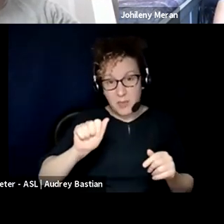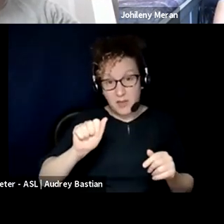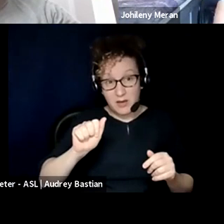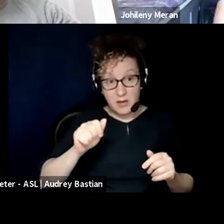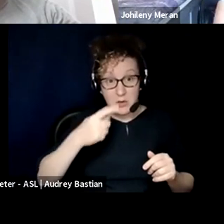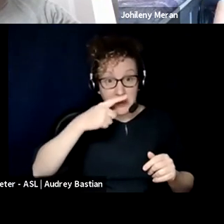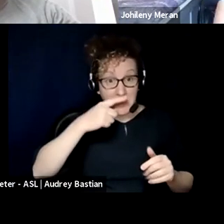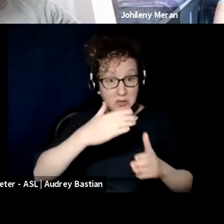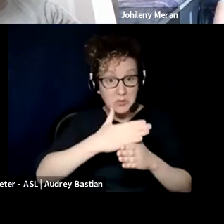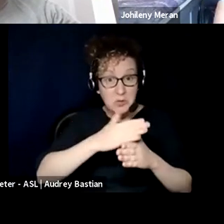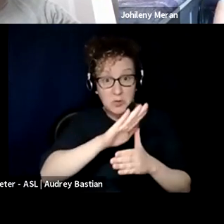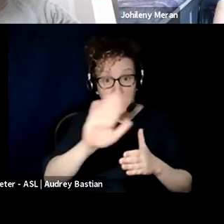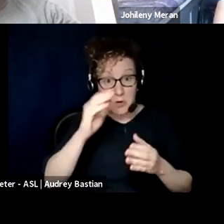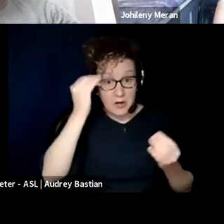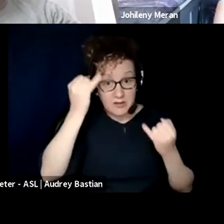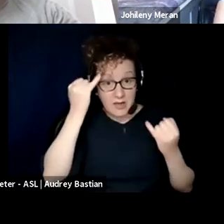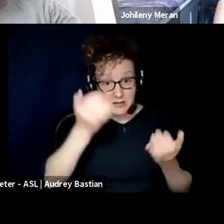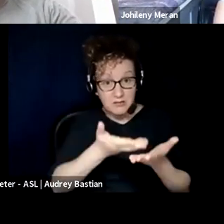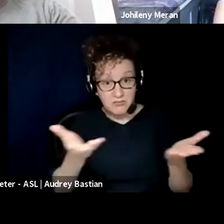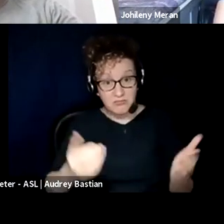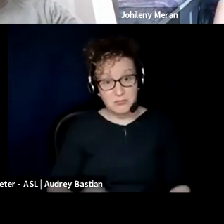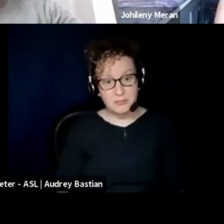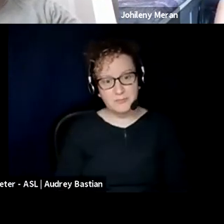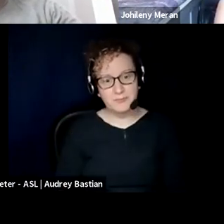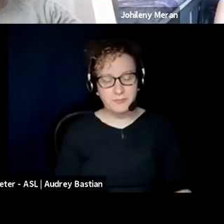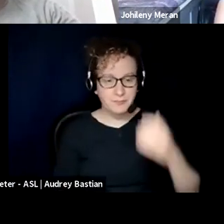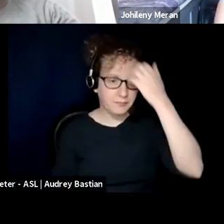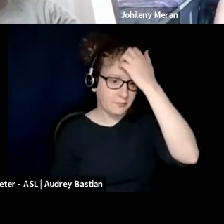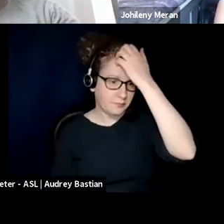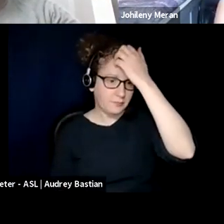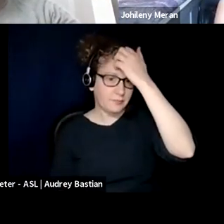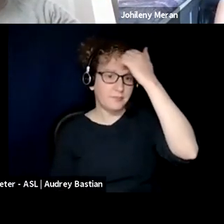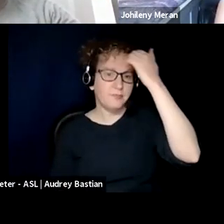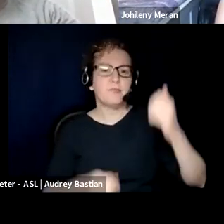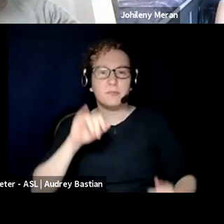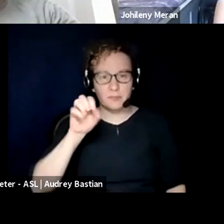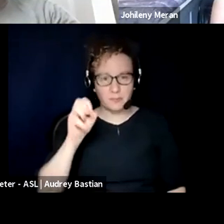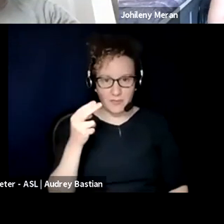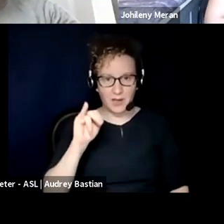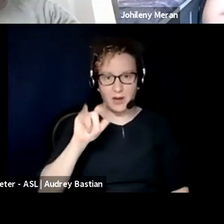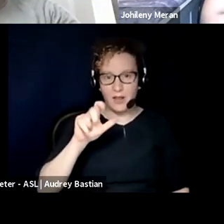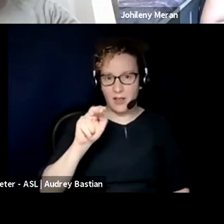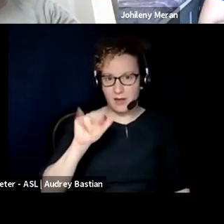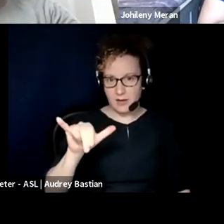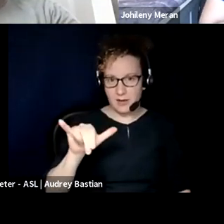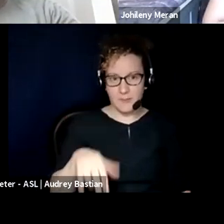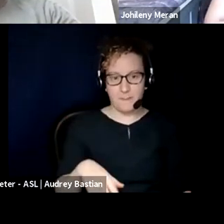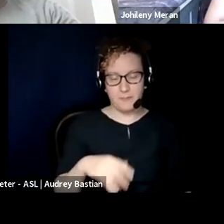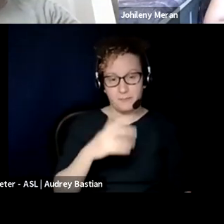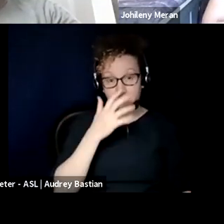share your insight. JOHILENY MERAN: This is Johileny. I would